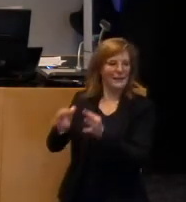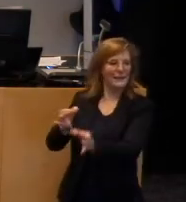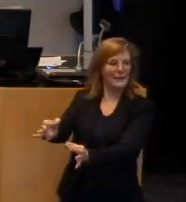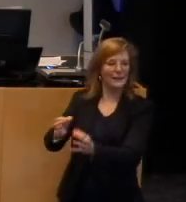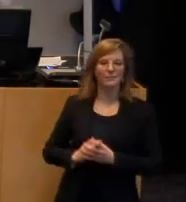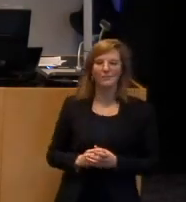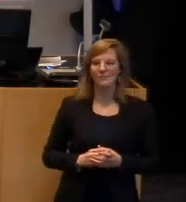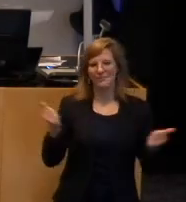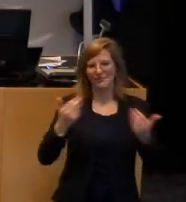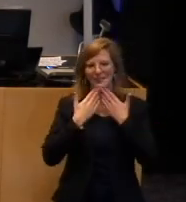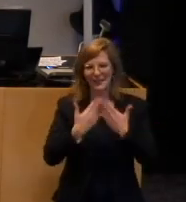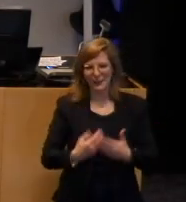Thank you very much.